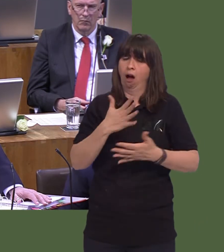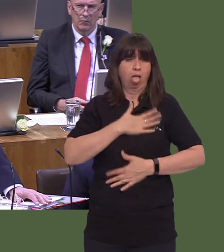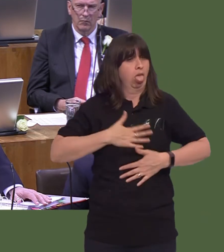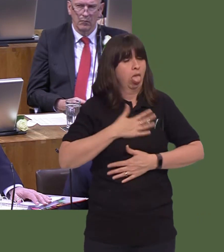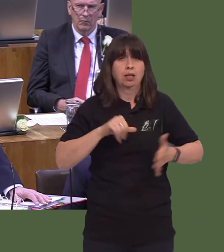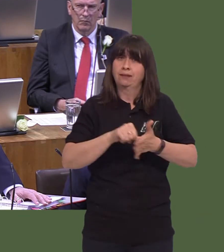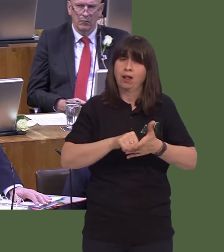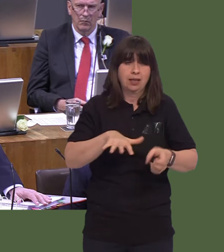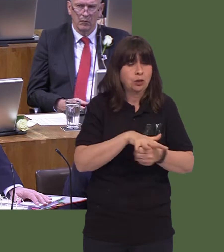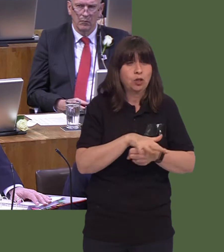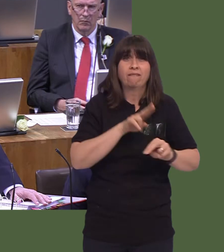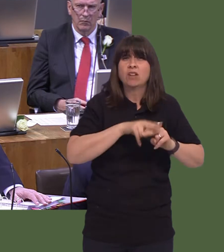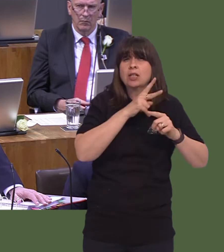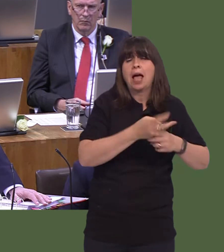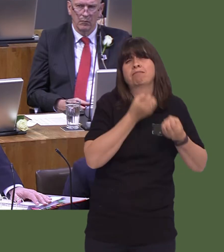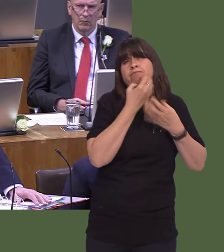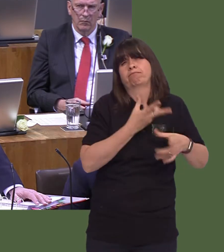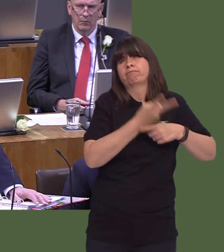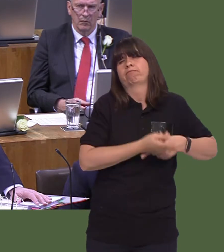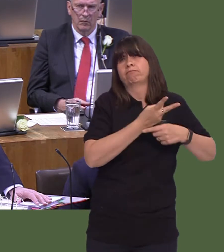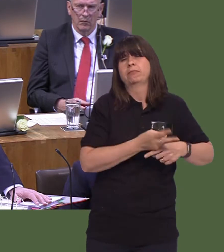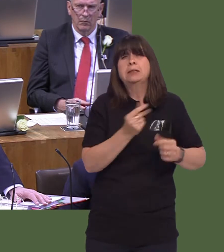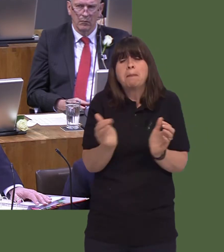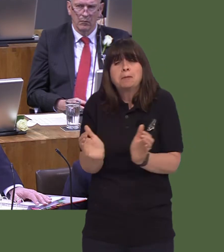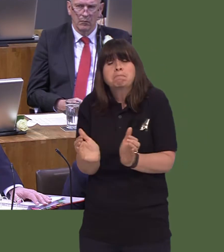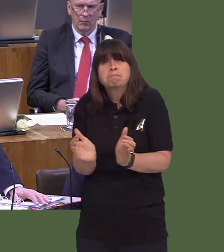I've seen foster carers who foster children at a very young age who then, of course, see